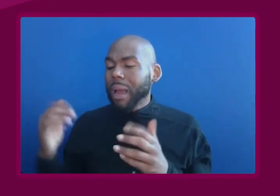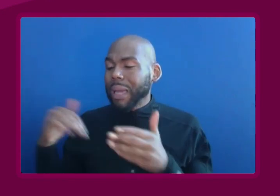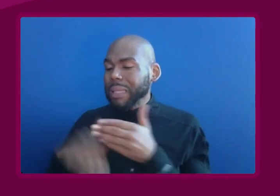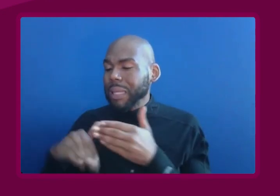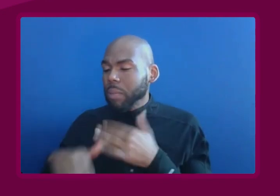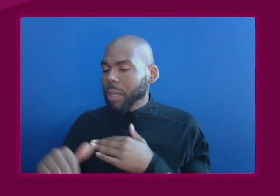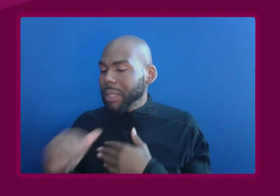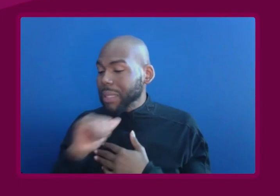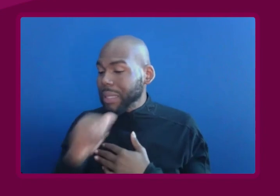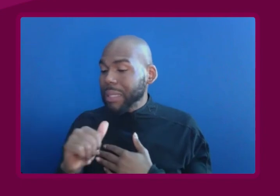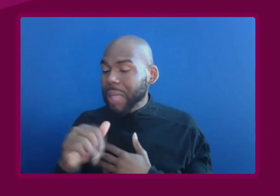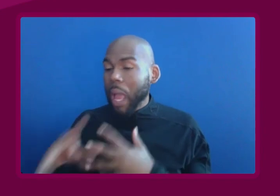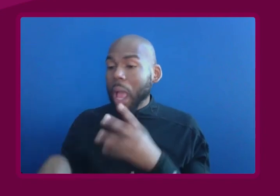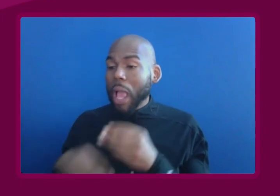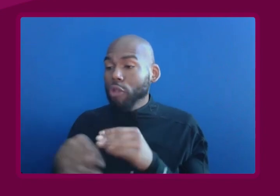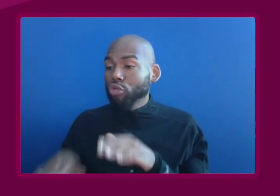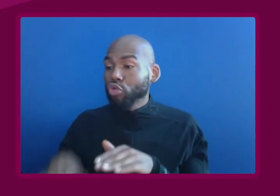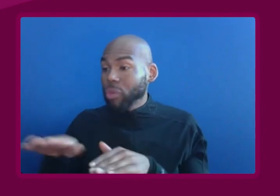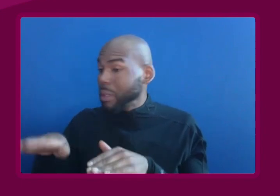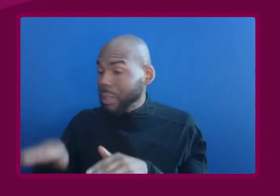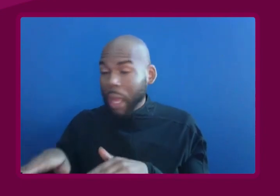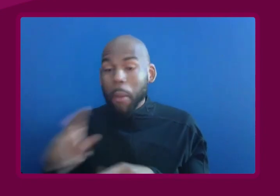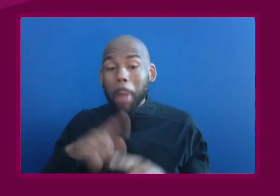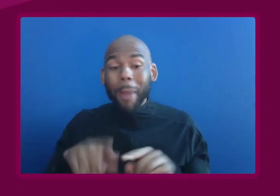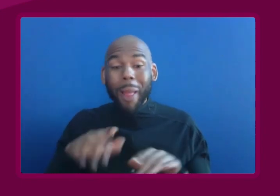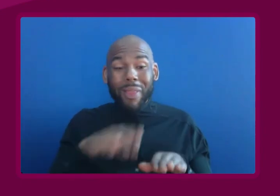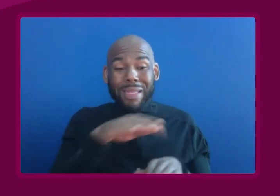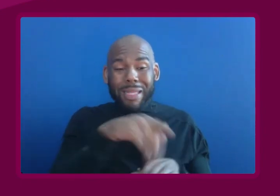is not extra steps, it's the steps that you missed.